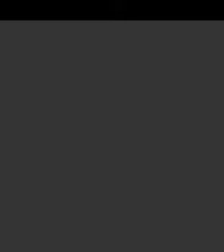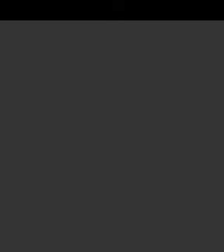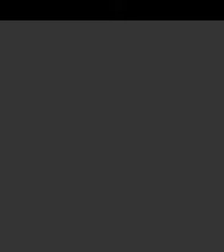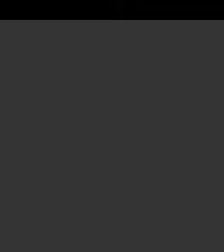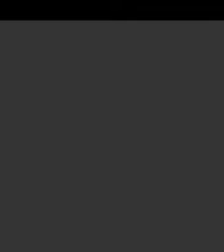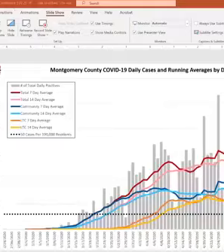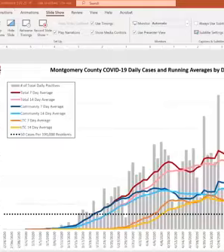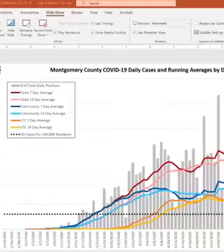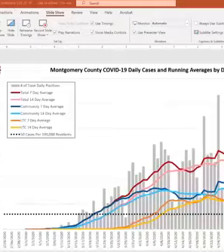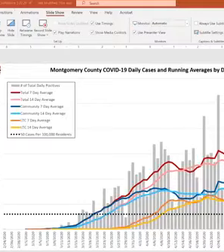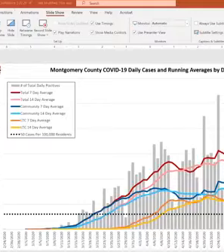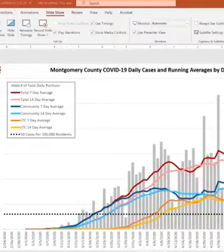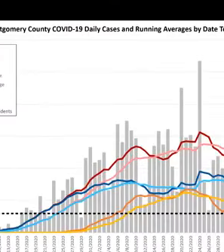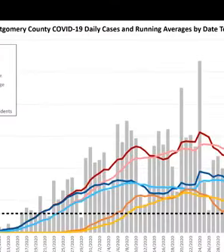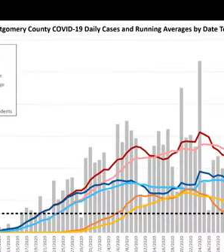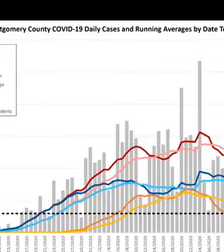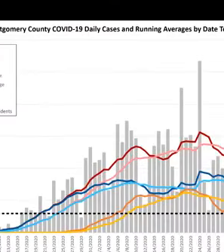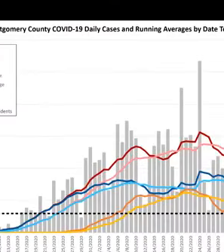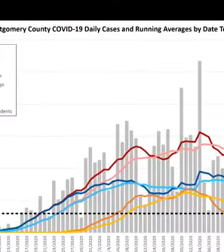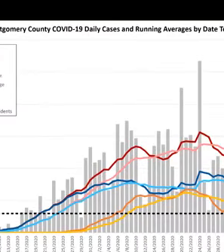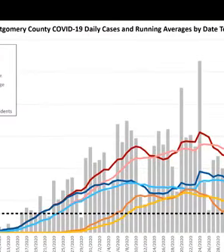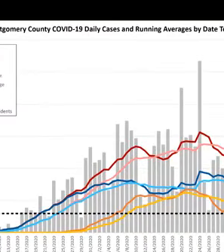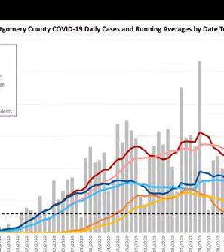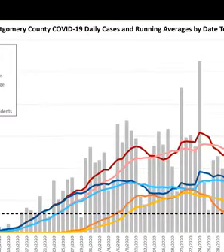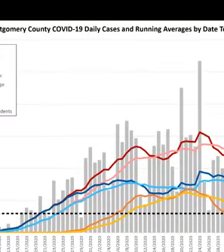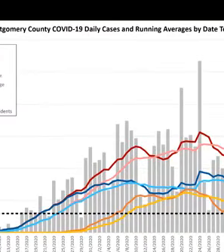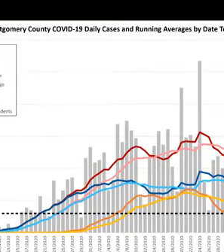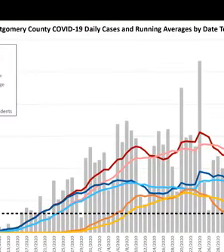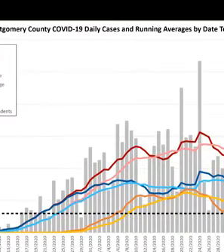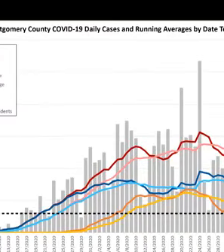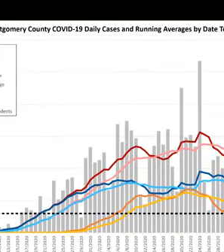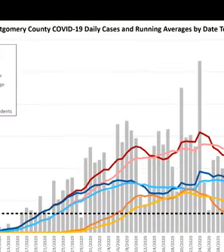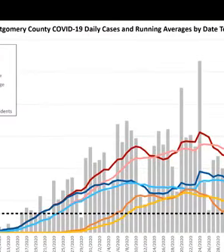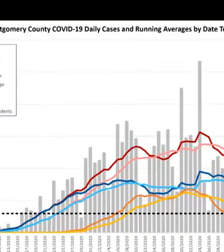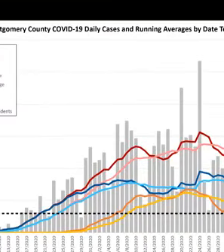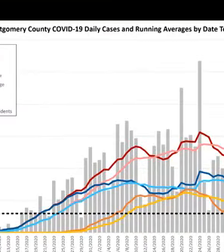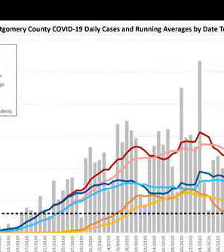the graph that shows each day that a montgomery county resident has tested